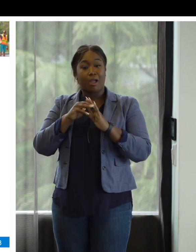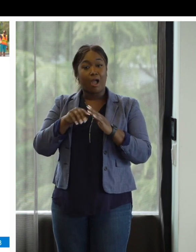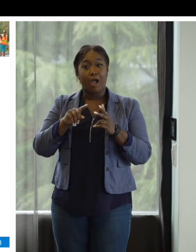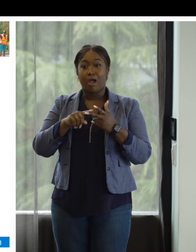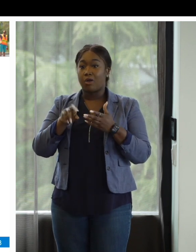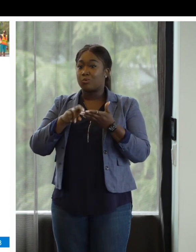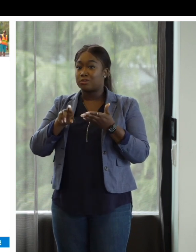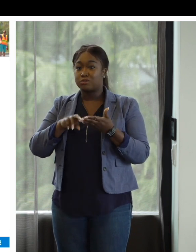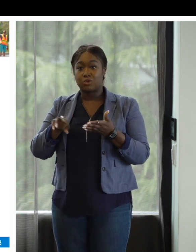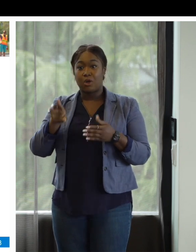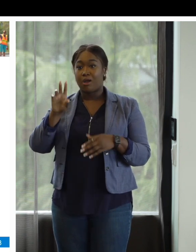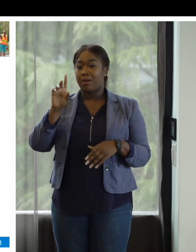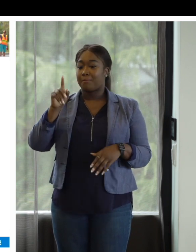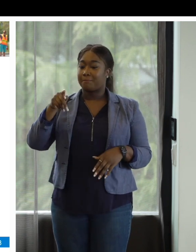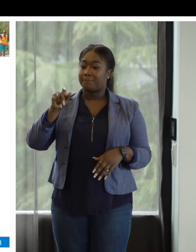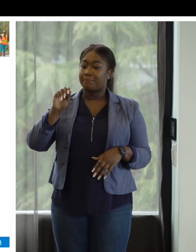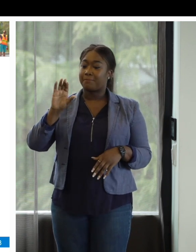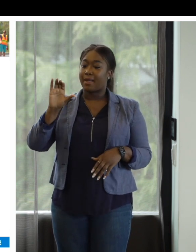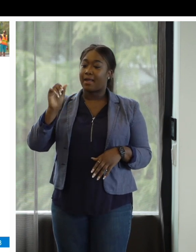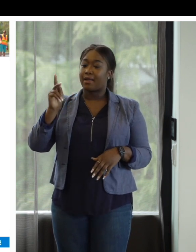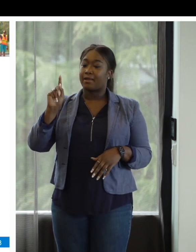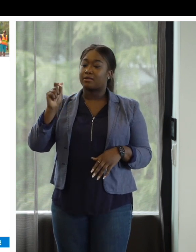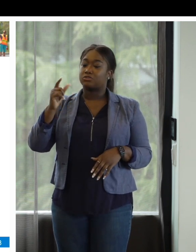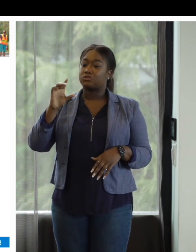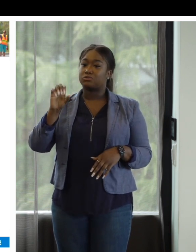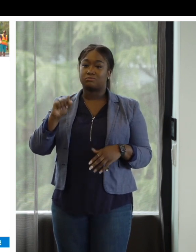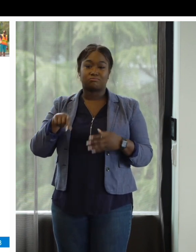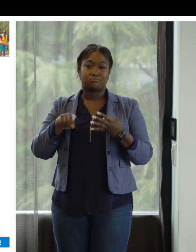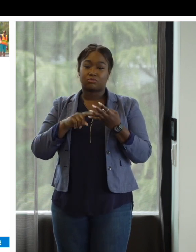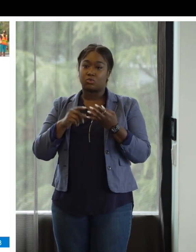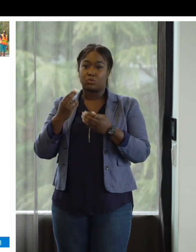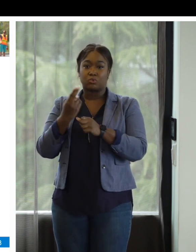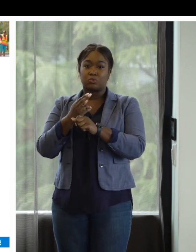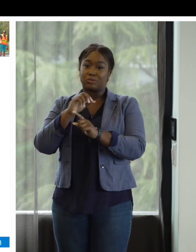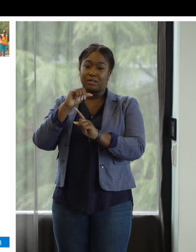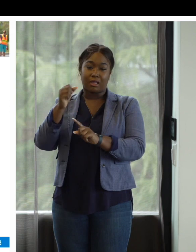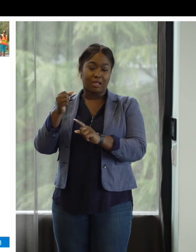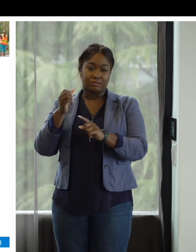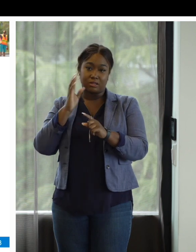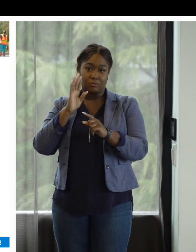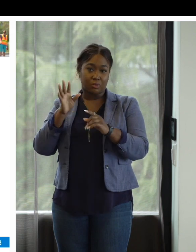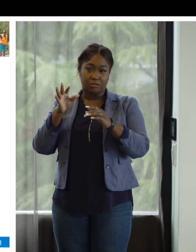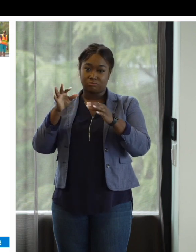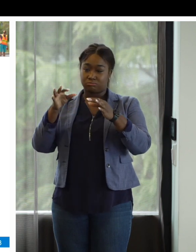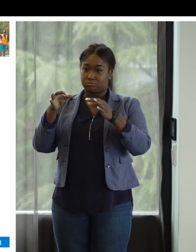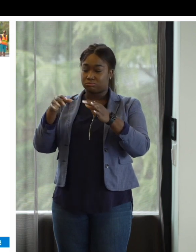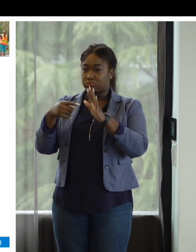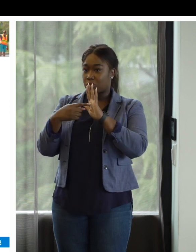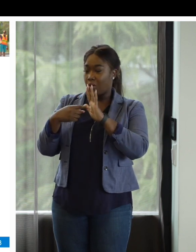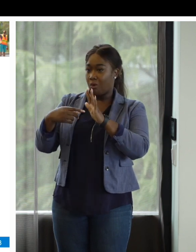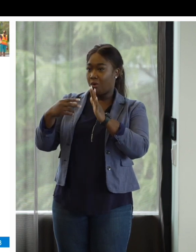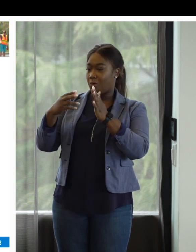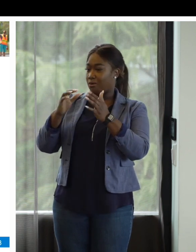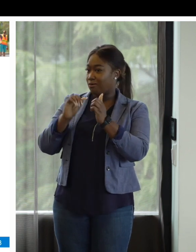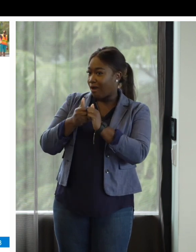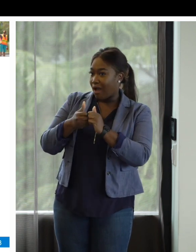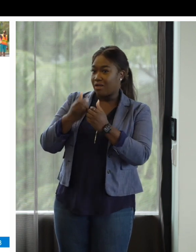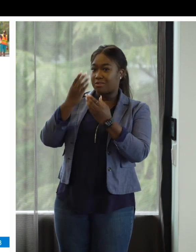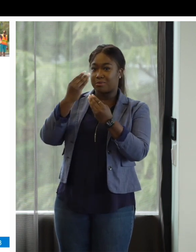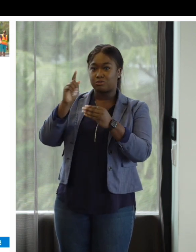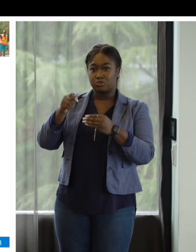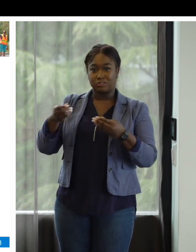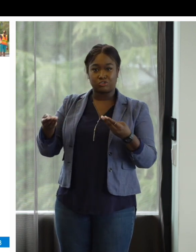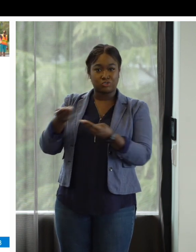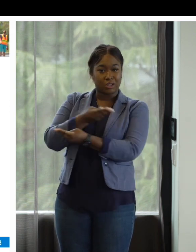use cases that define how the information to exchange